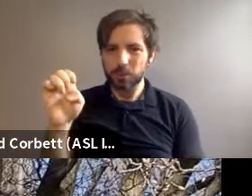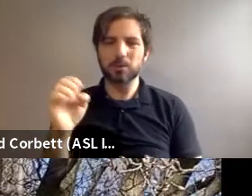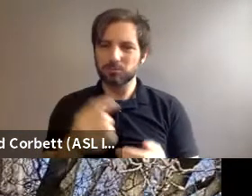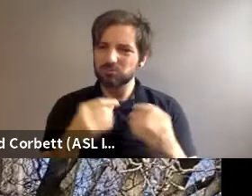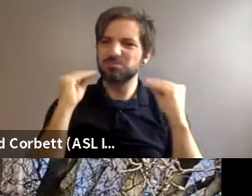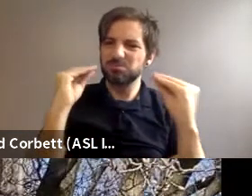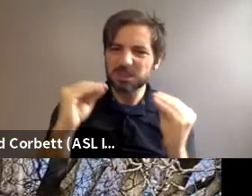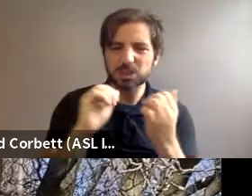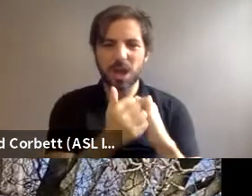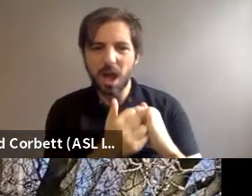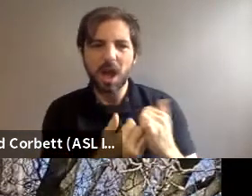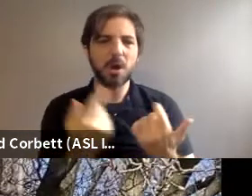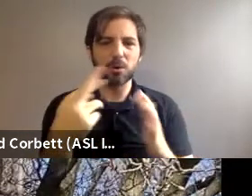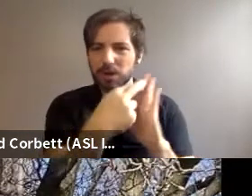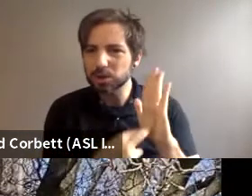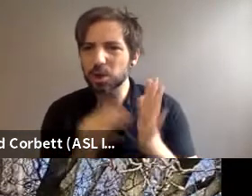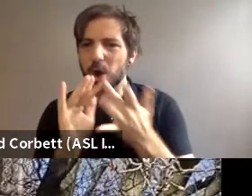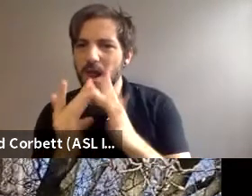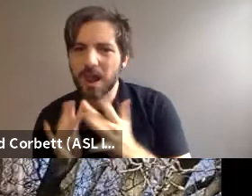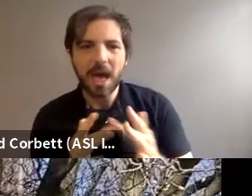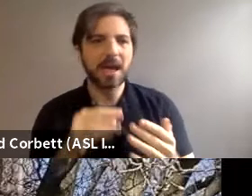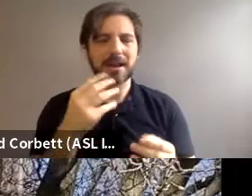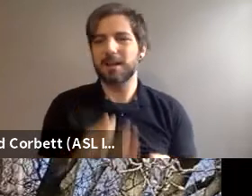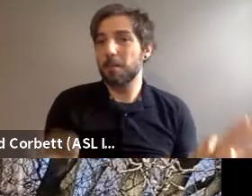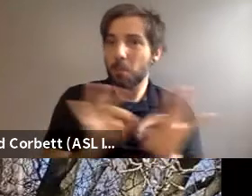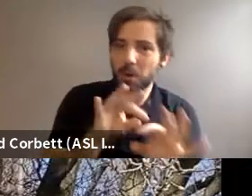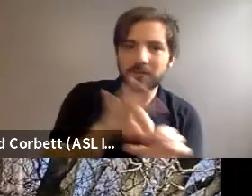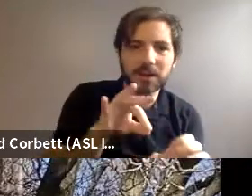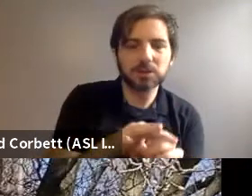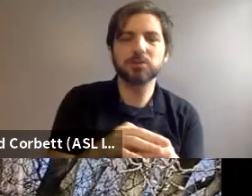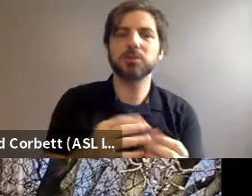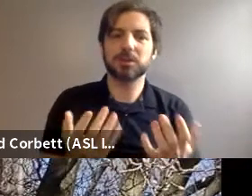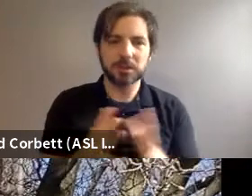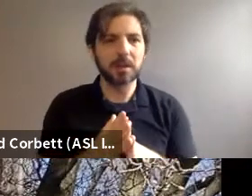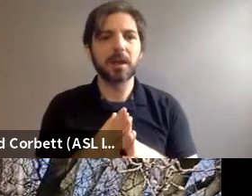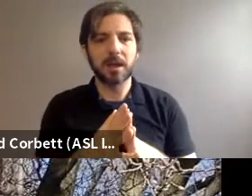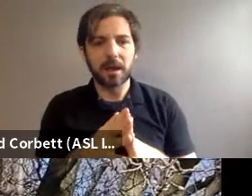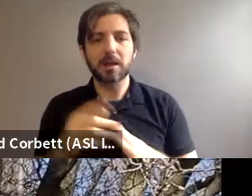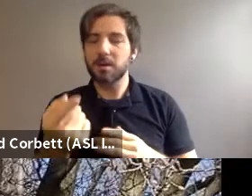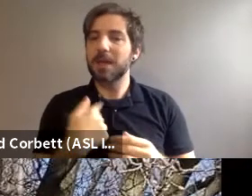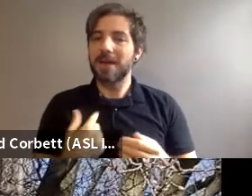online. We also included essential phone numbers for the national voter protection hotline